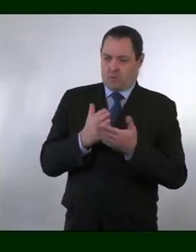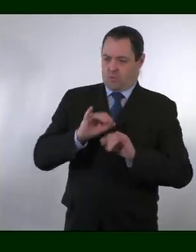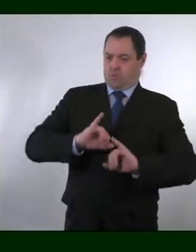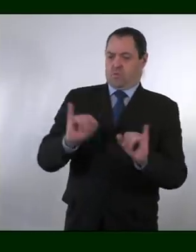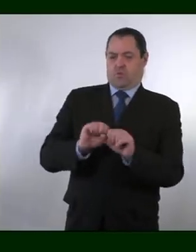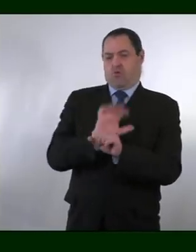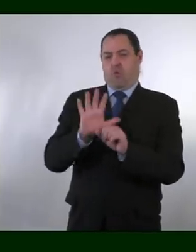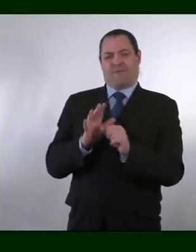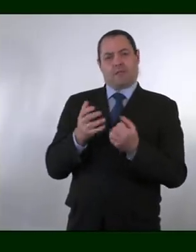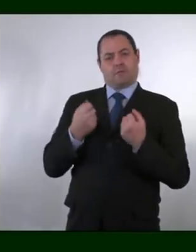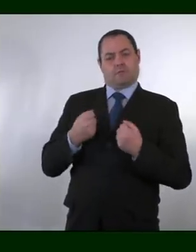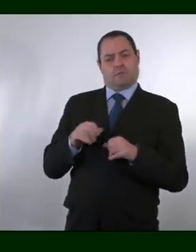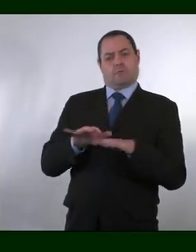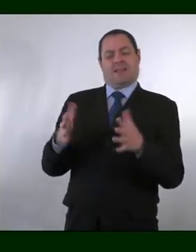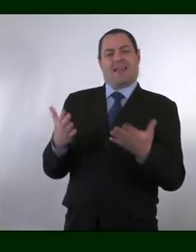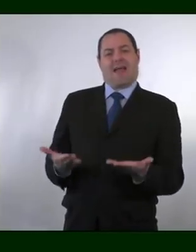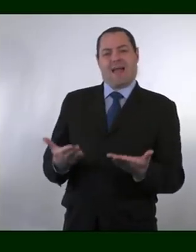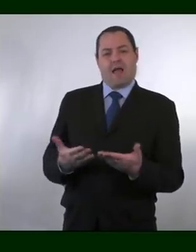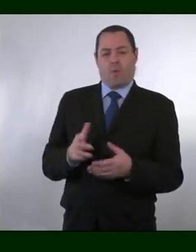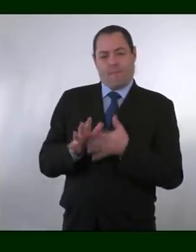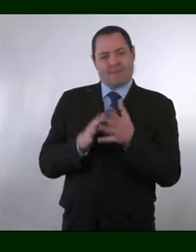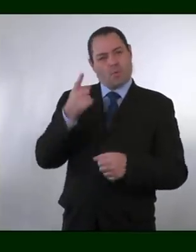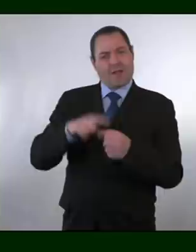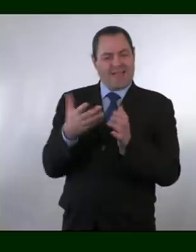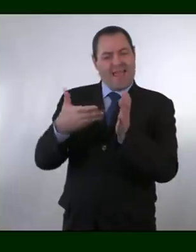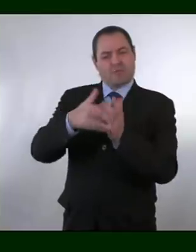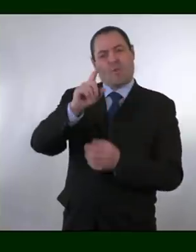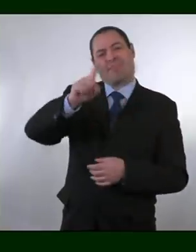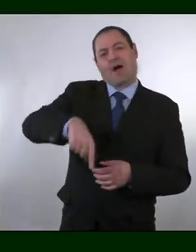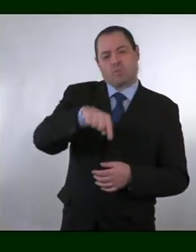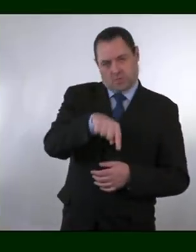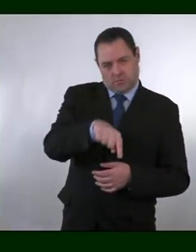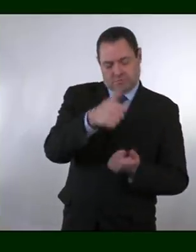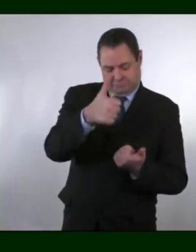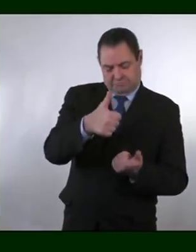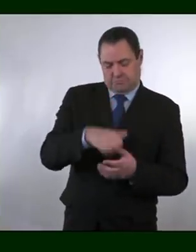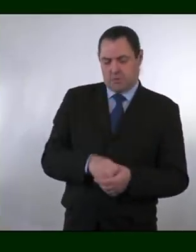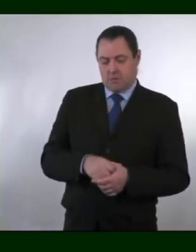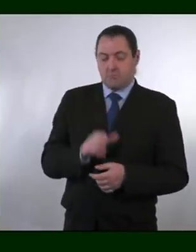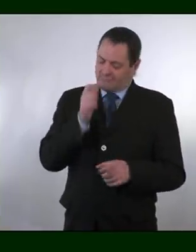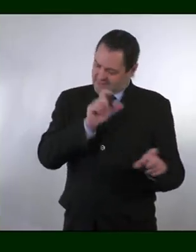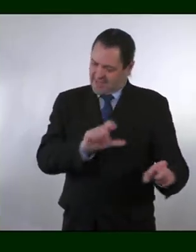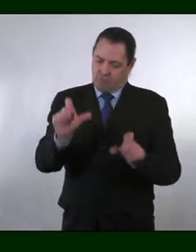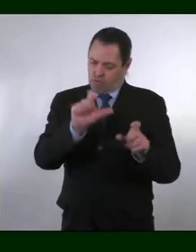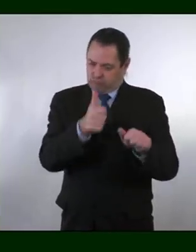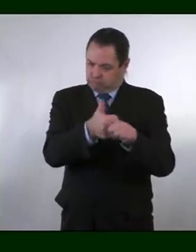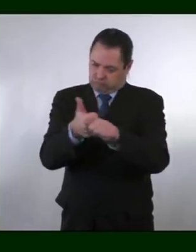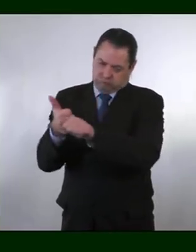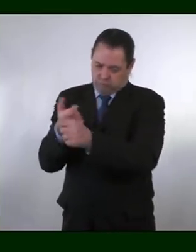was £1,000 a household, and we will continue to support people throughout the country,